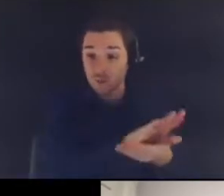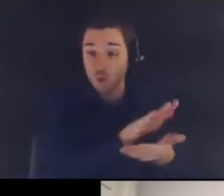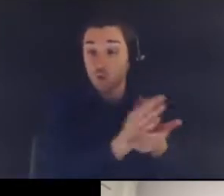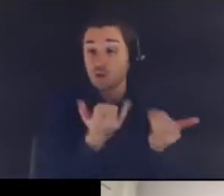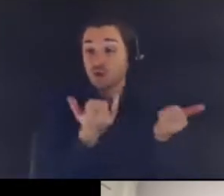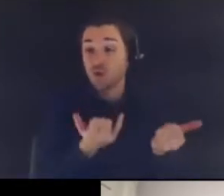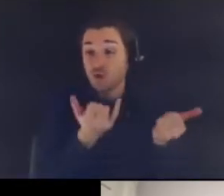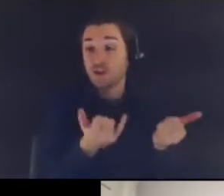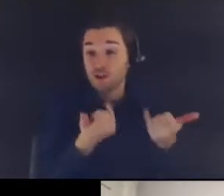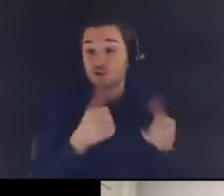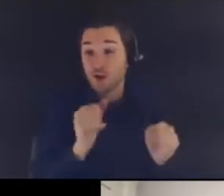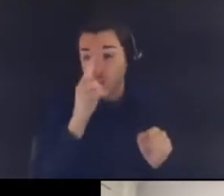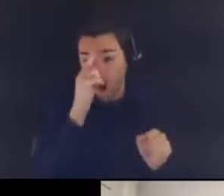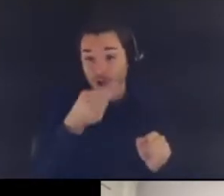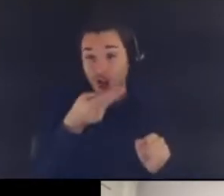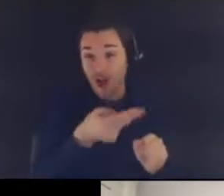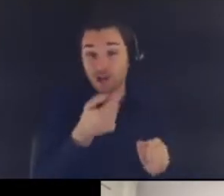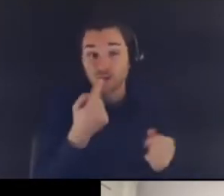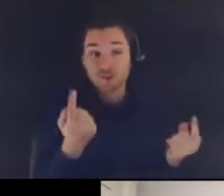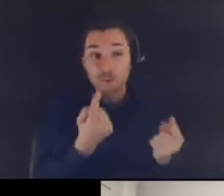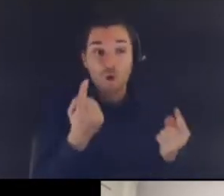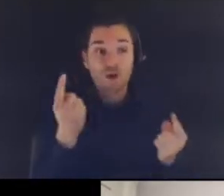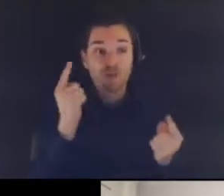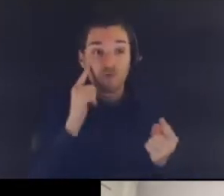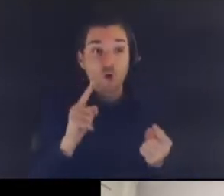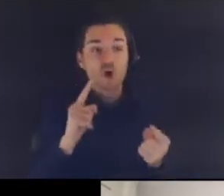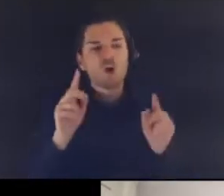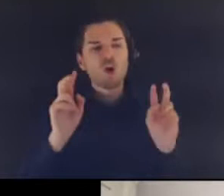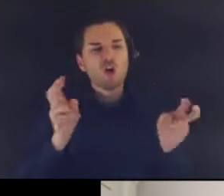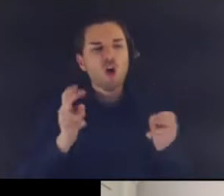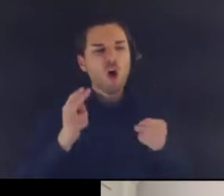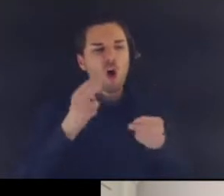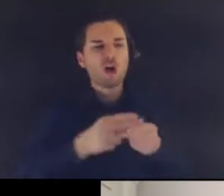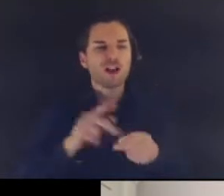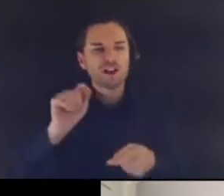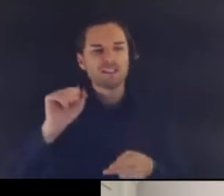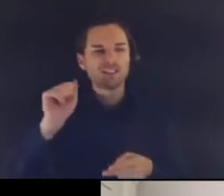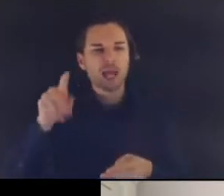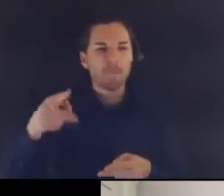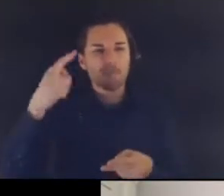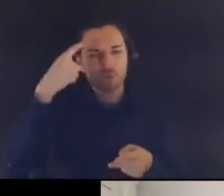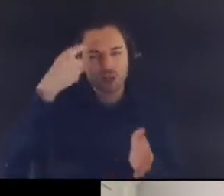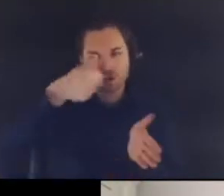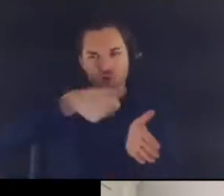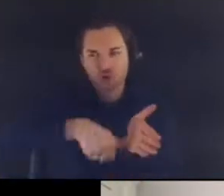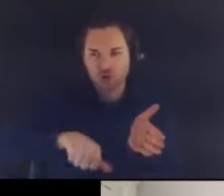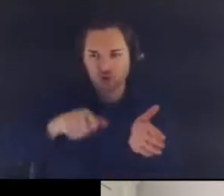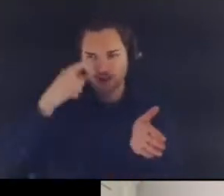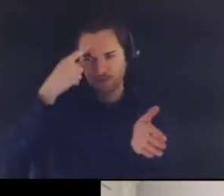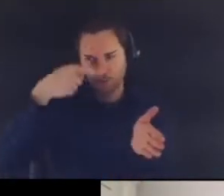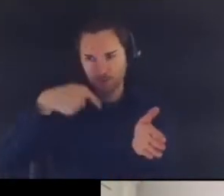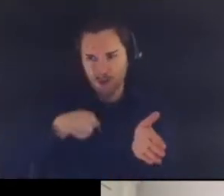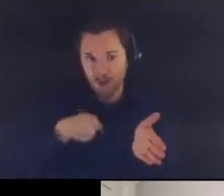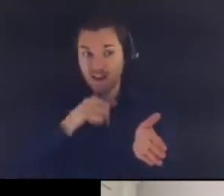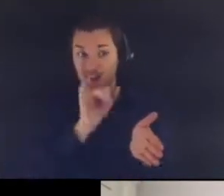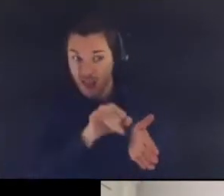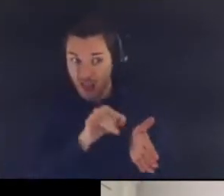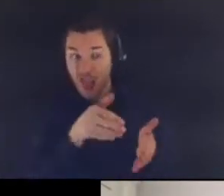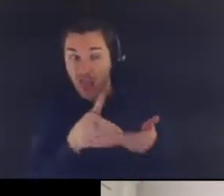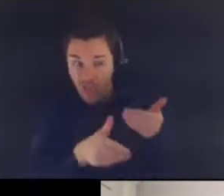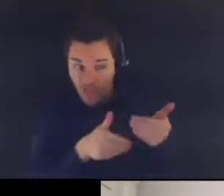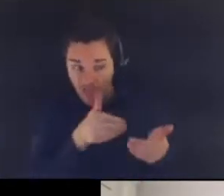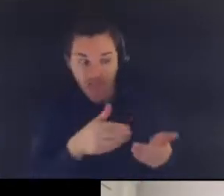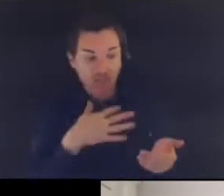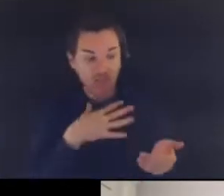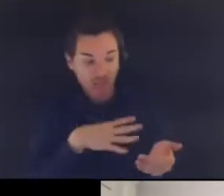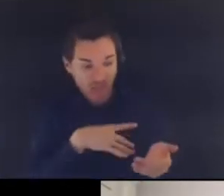brain surgeries for me. What I would definitely tell other generations,